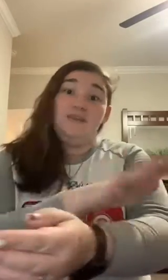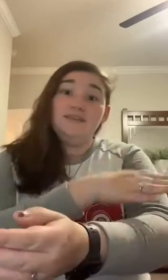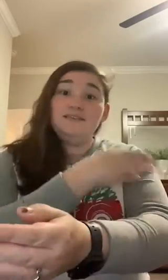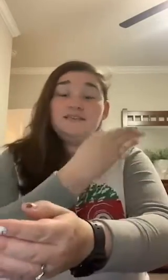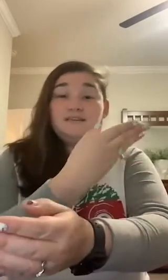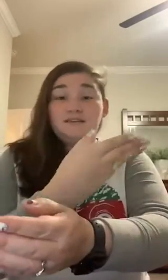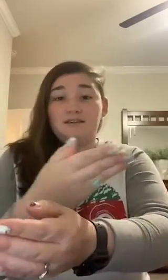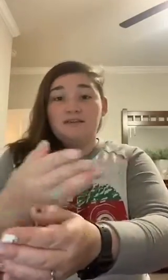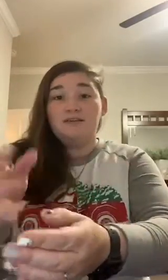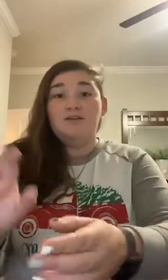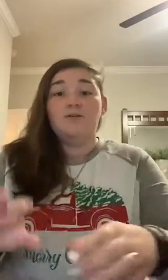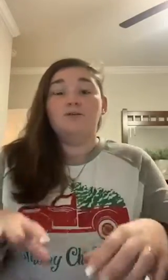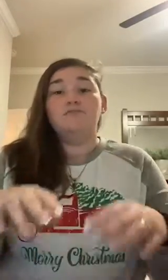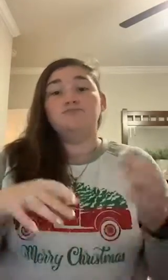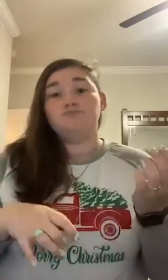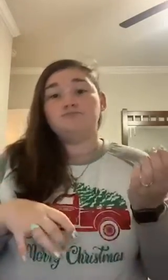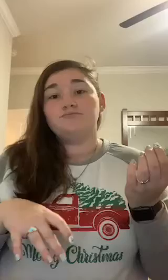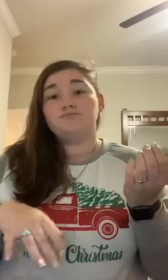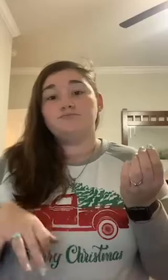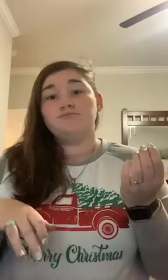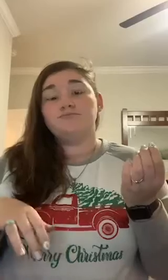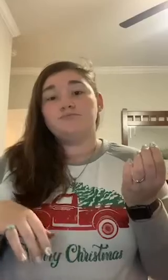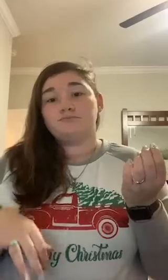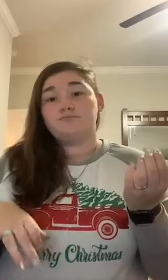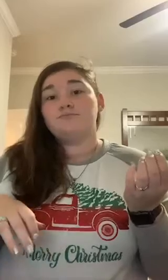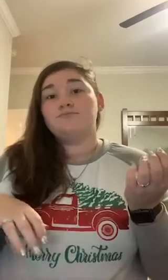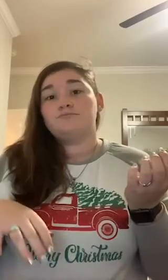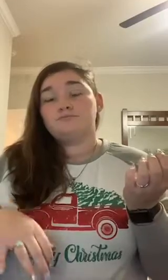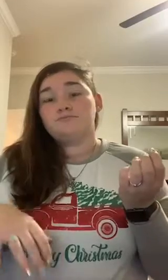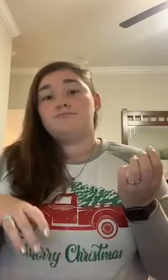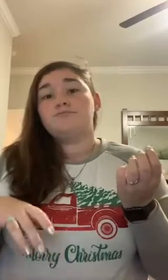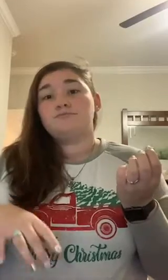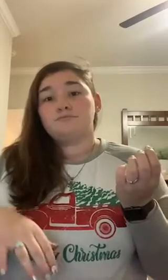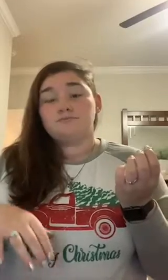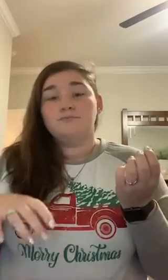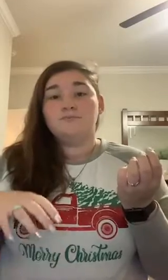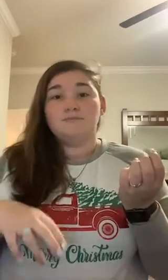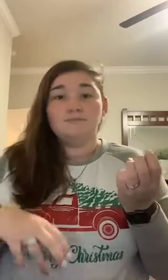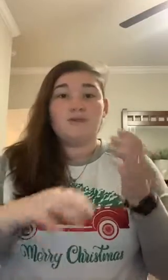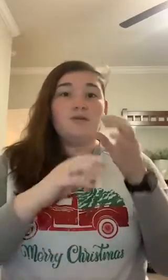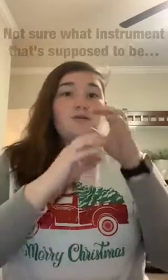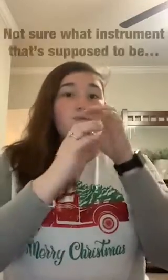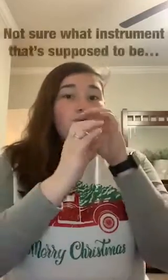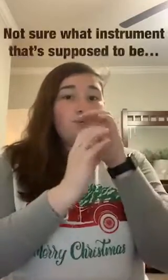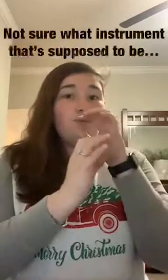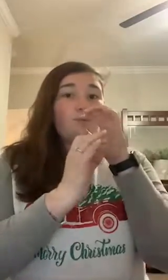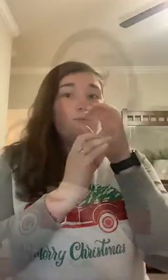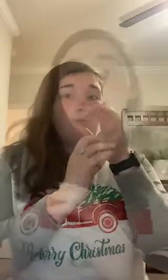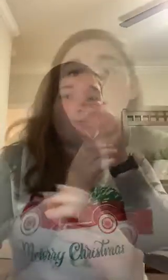*music*